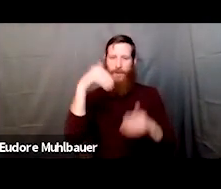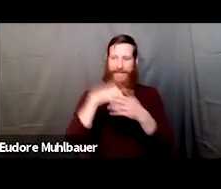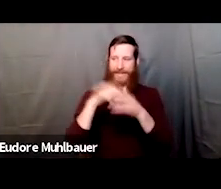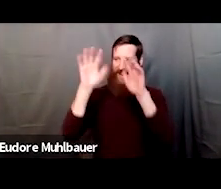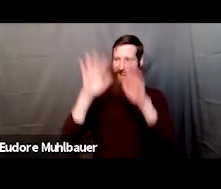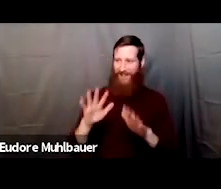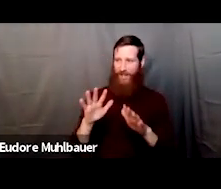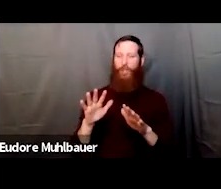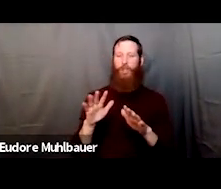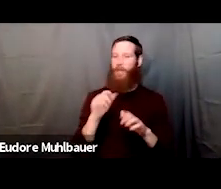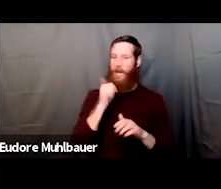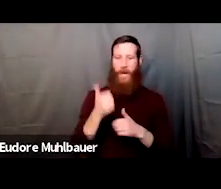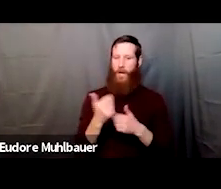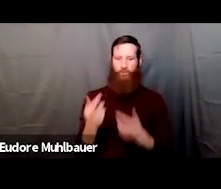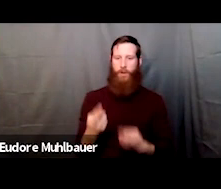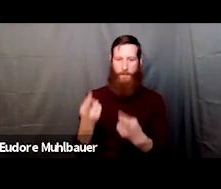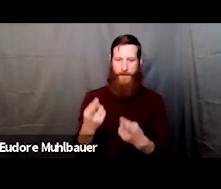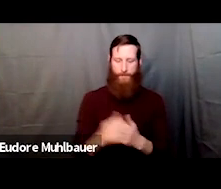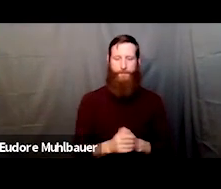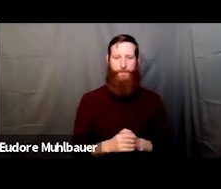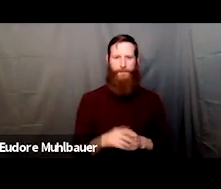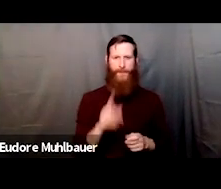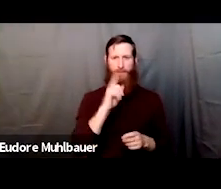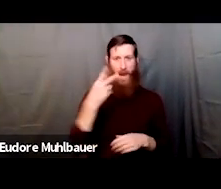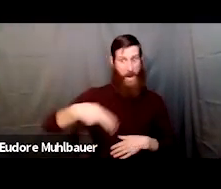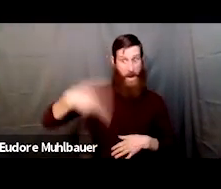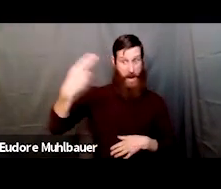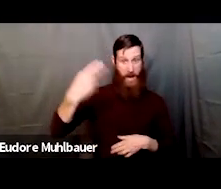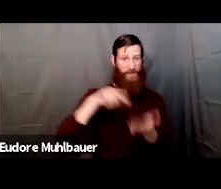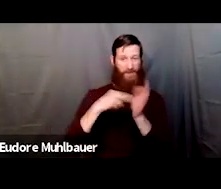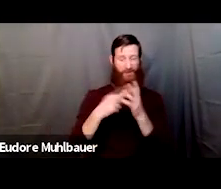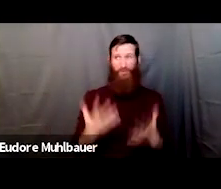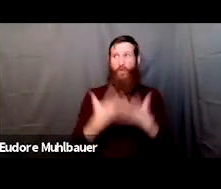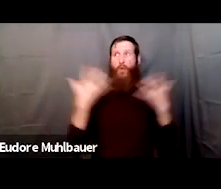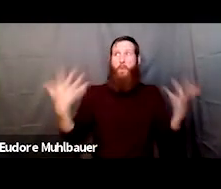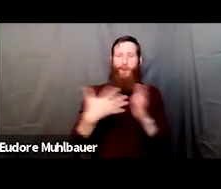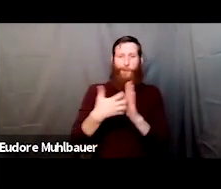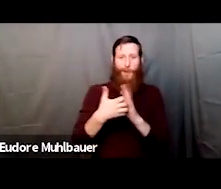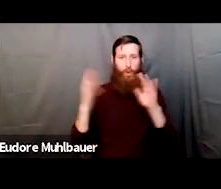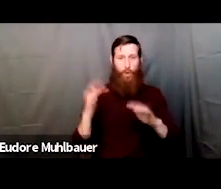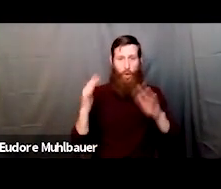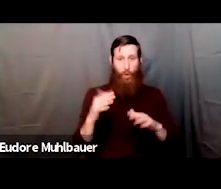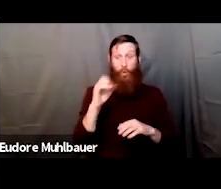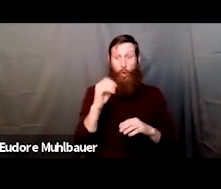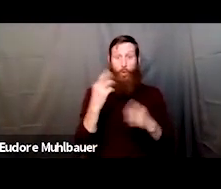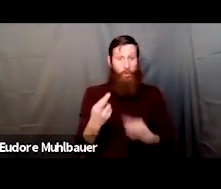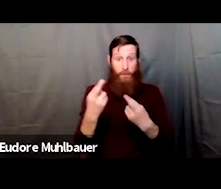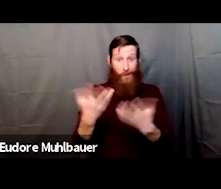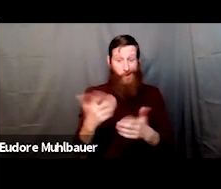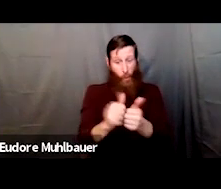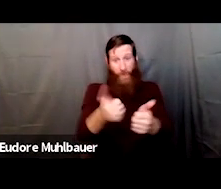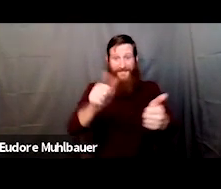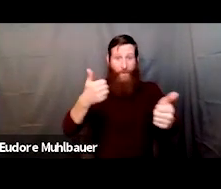So on a high avalanche danger day , there is some much unstable snow out there, that the general recommendation is to just avoid avalanche terrain all together